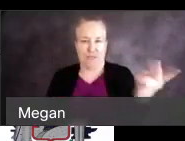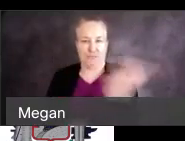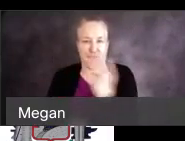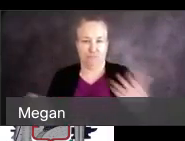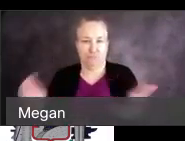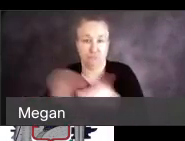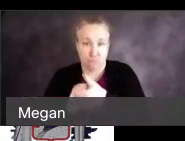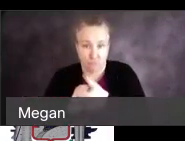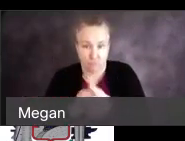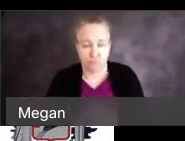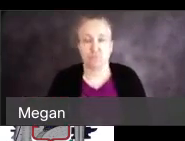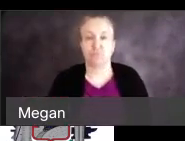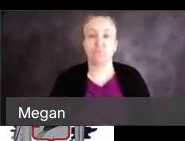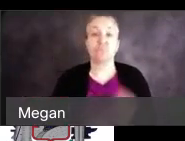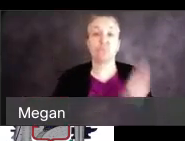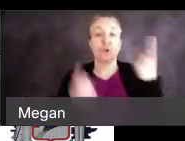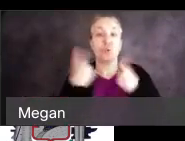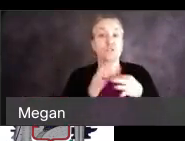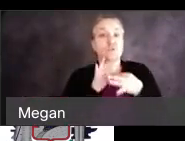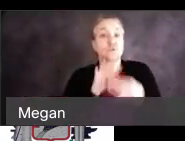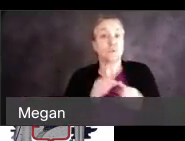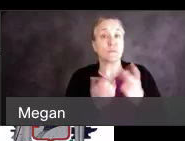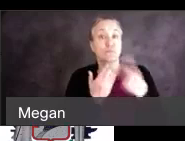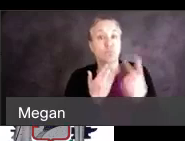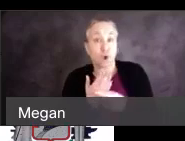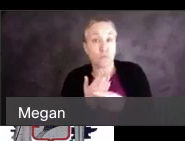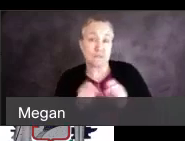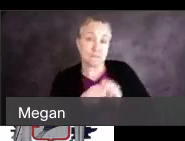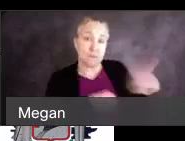Questions regarding the program may be submitted through the Commerce Department's